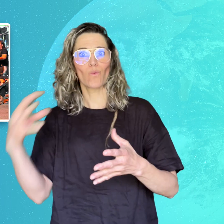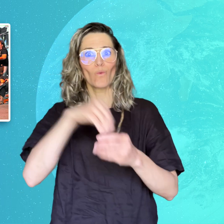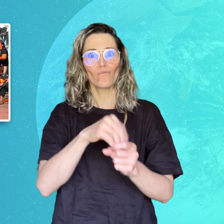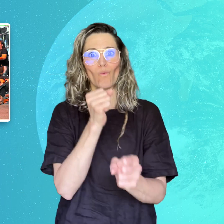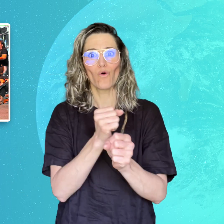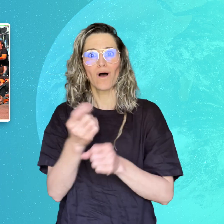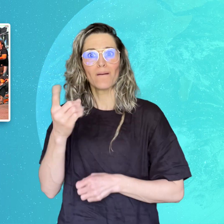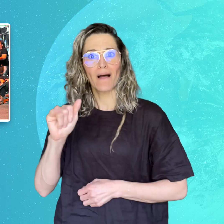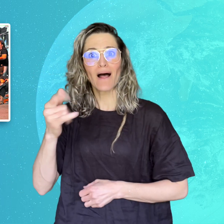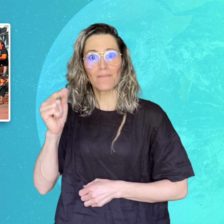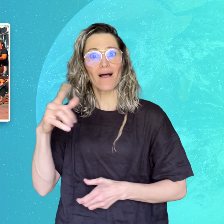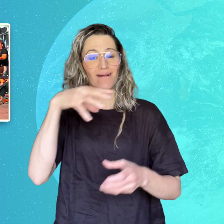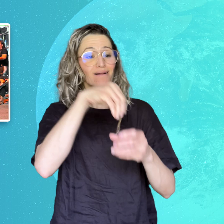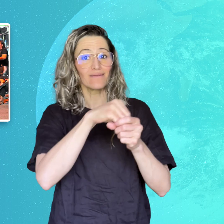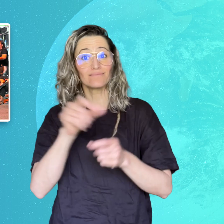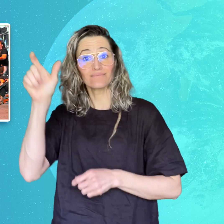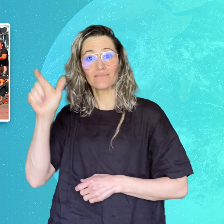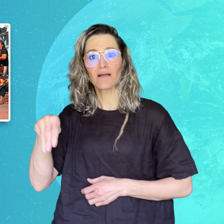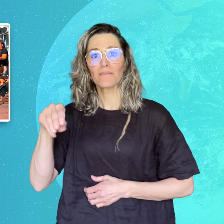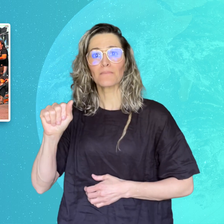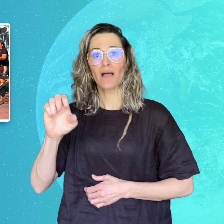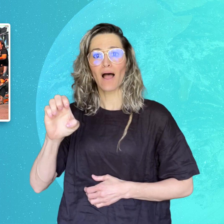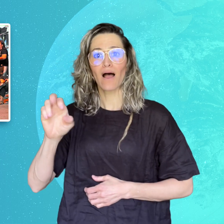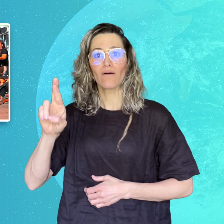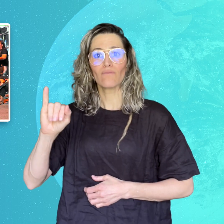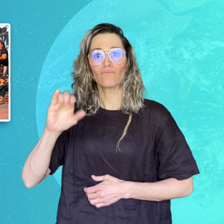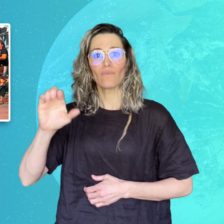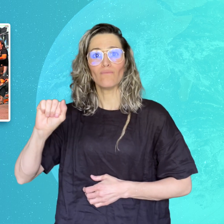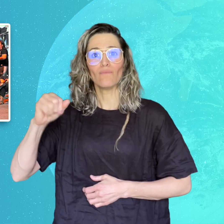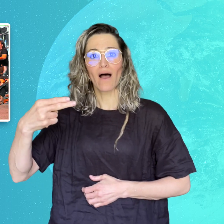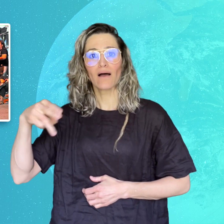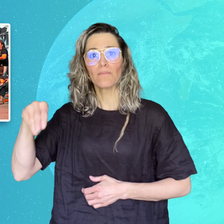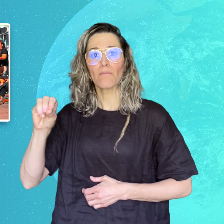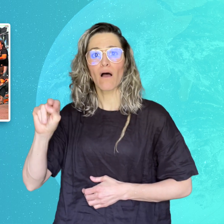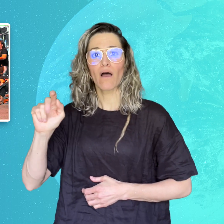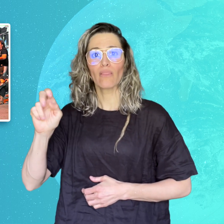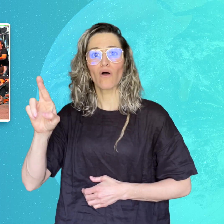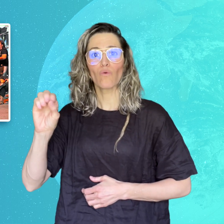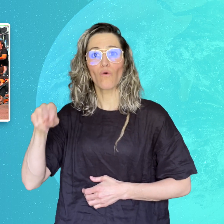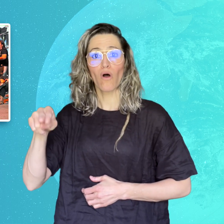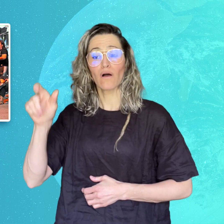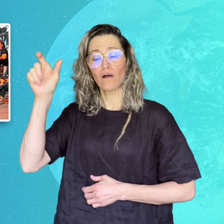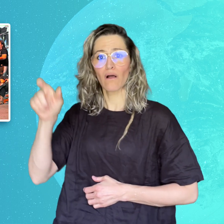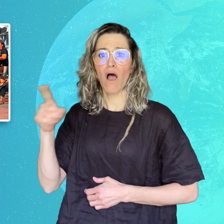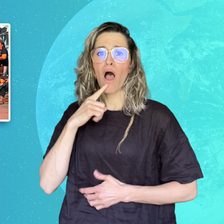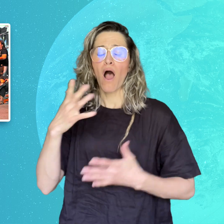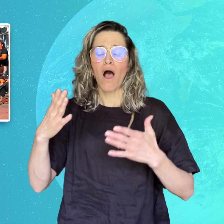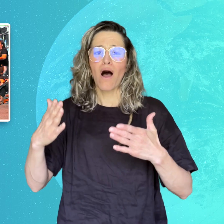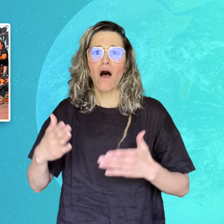says she is happy with how the training program boosted